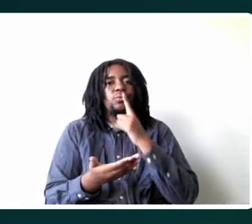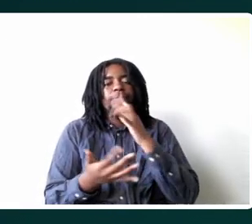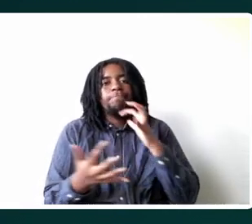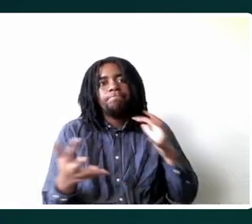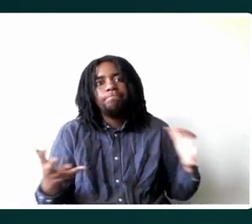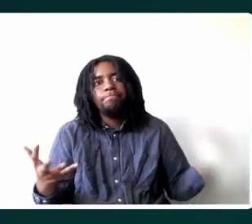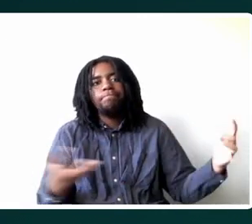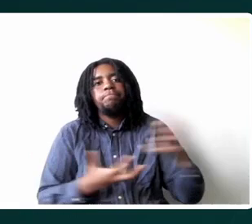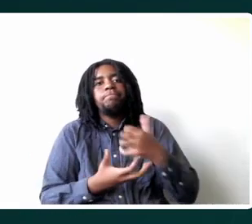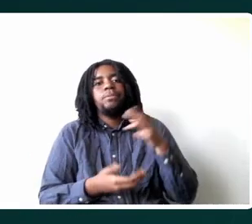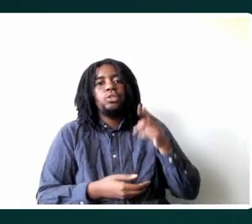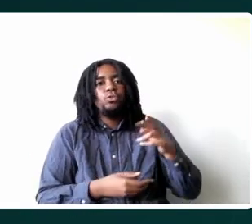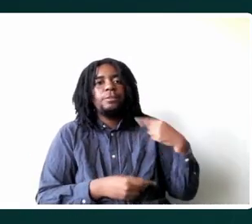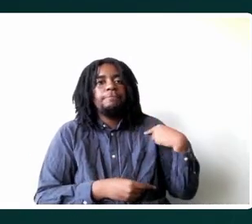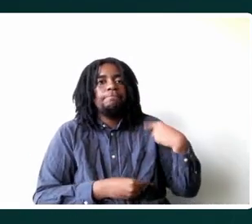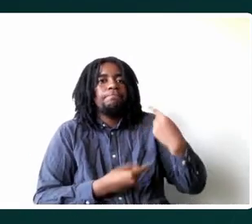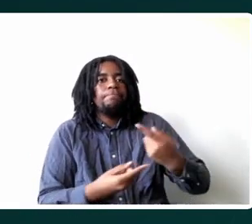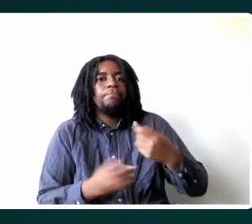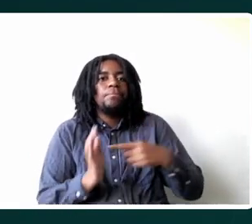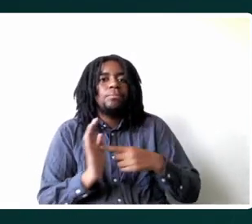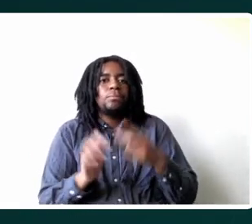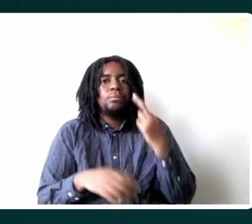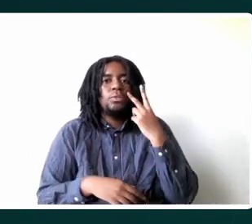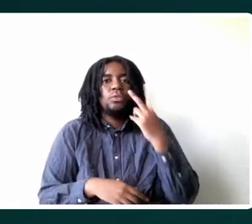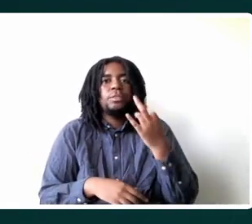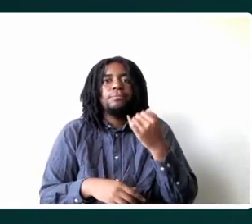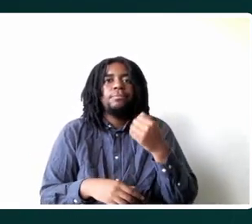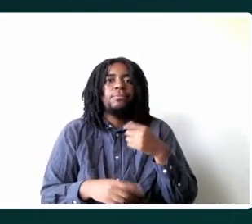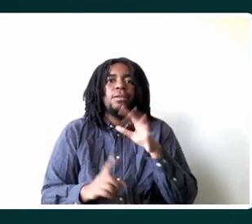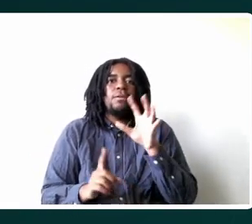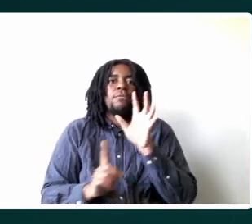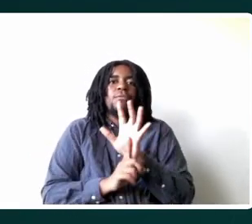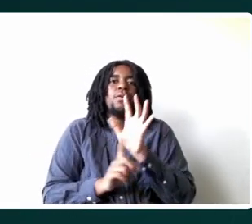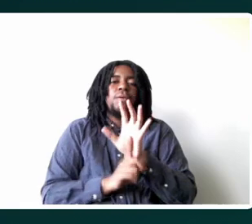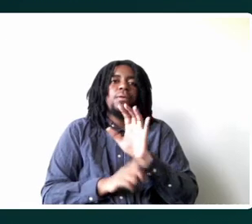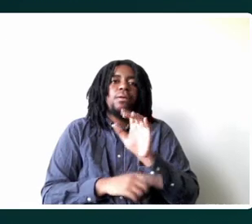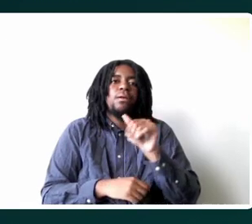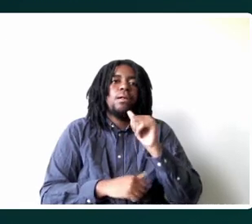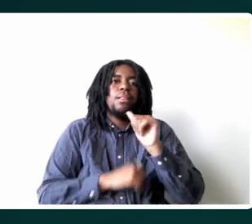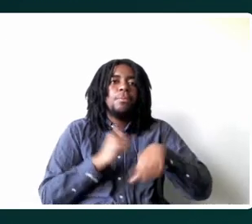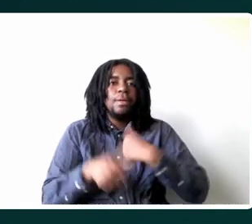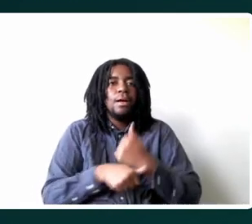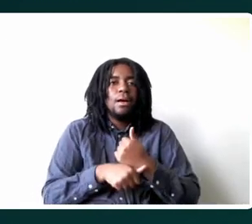Here you can see a couple of well-known alumni, Hank Willis Thomas, the conceptual artist,